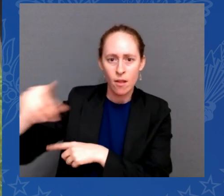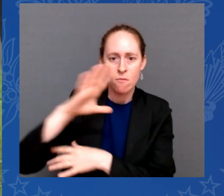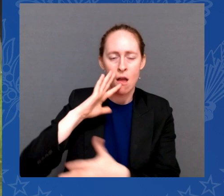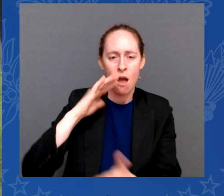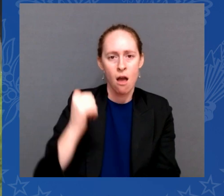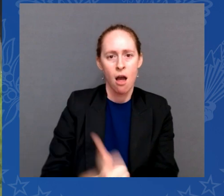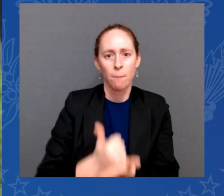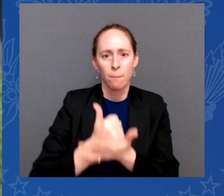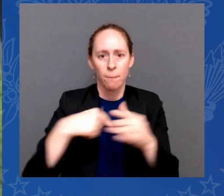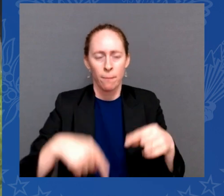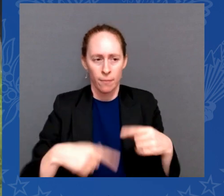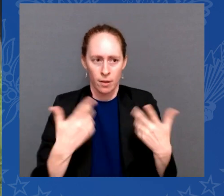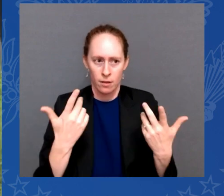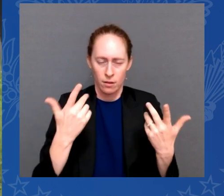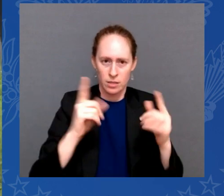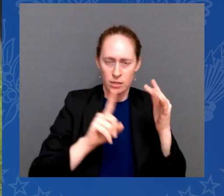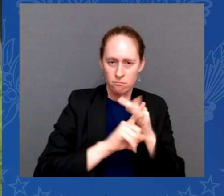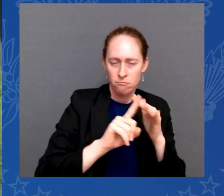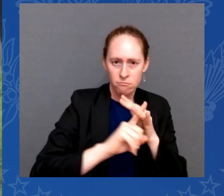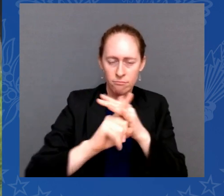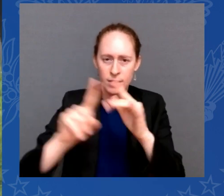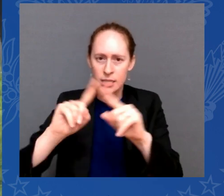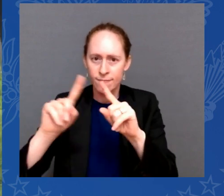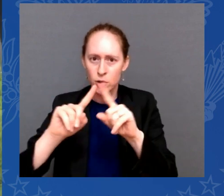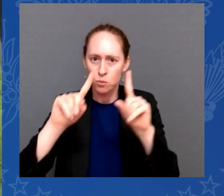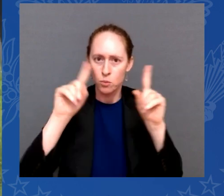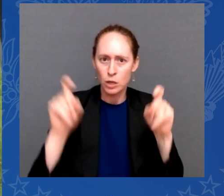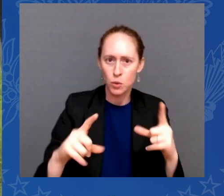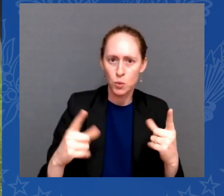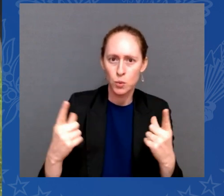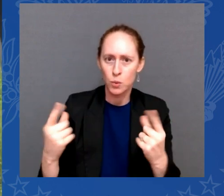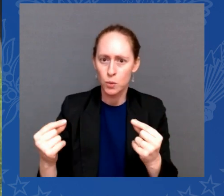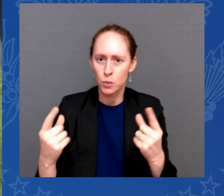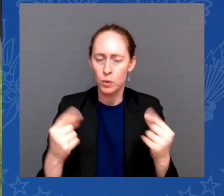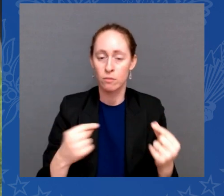thank you very much for getting us together today to resolve these questions